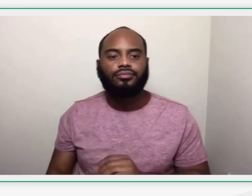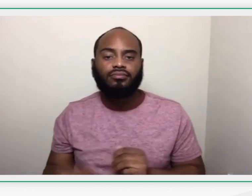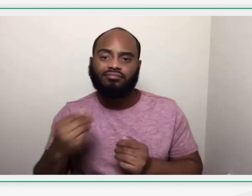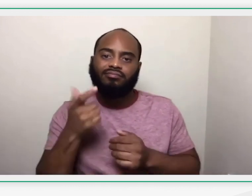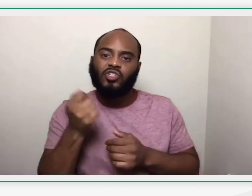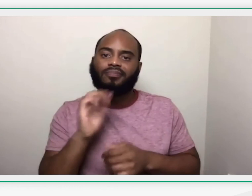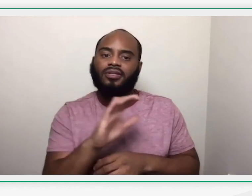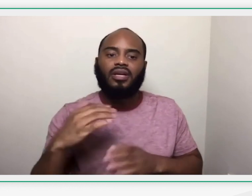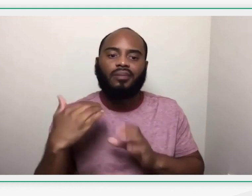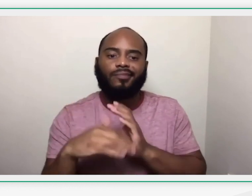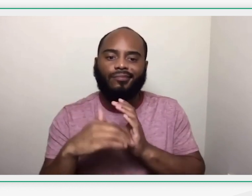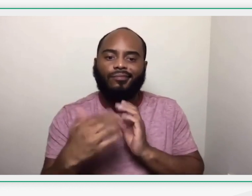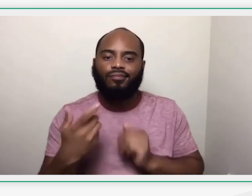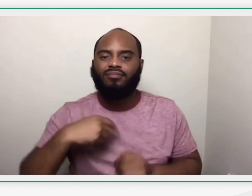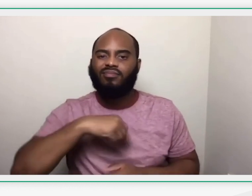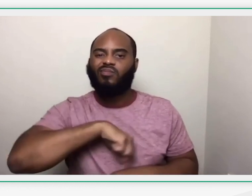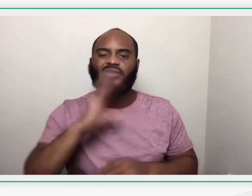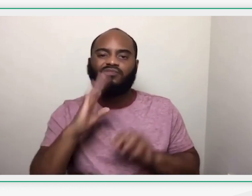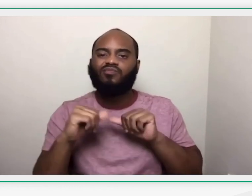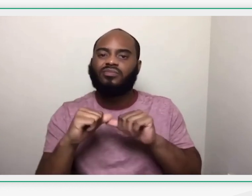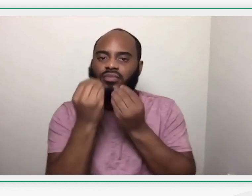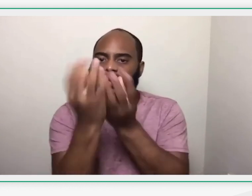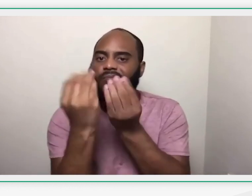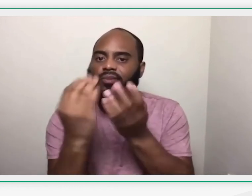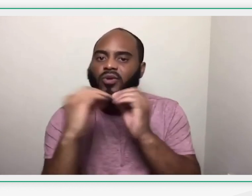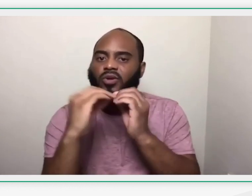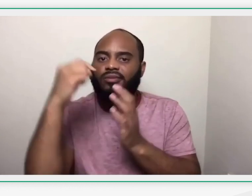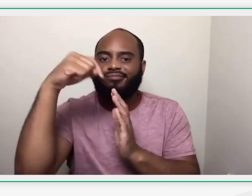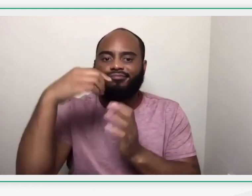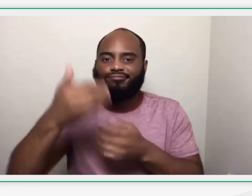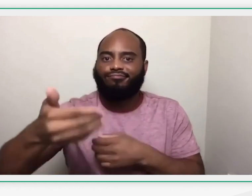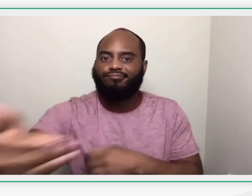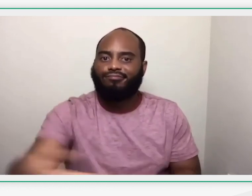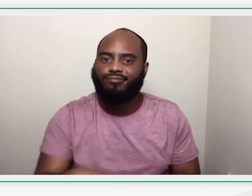and subscribe to the emails, and stay up to date with the latest information.